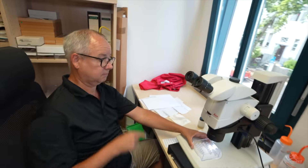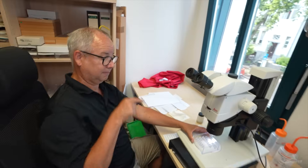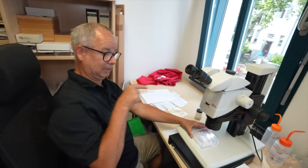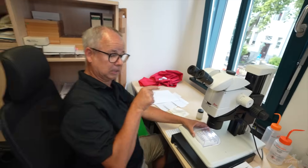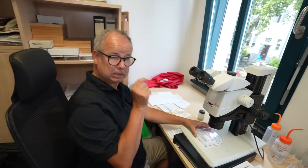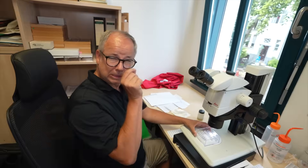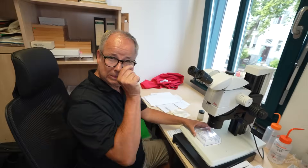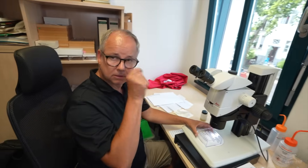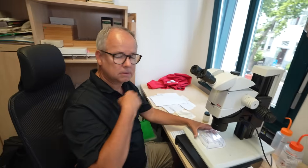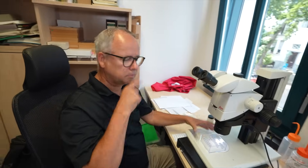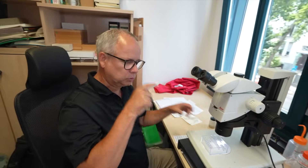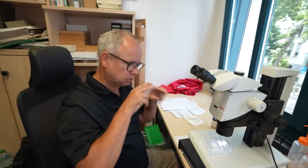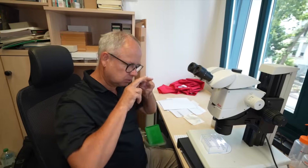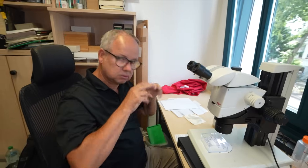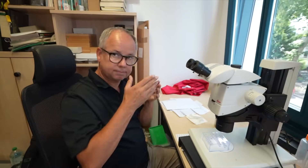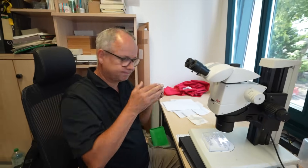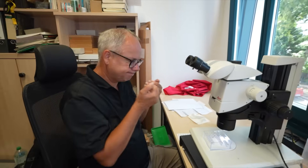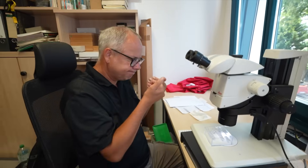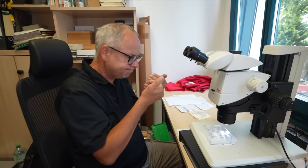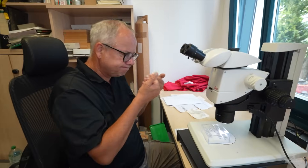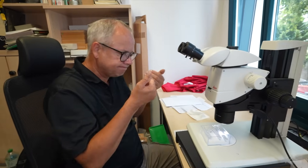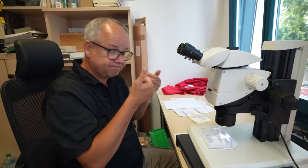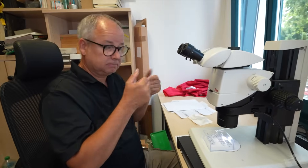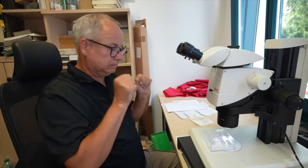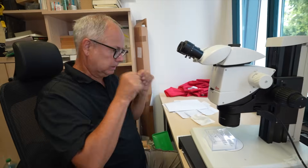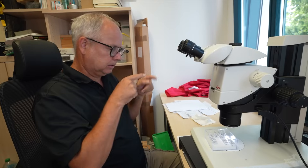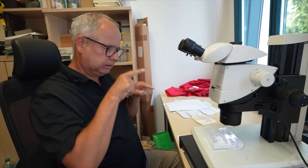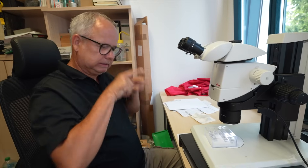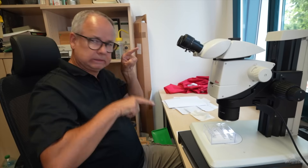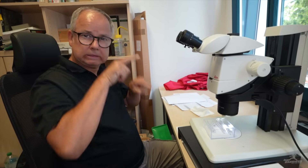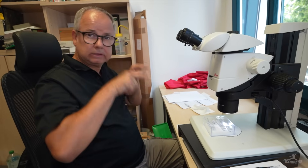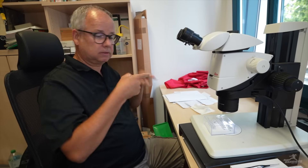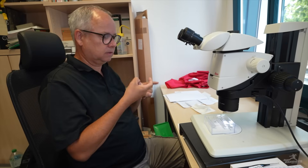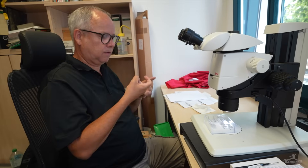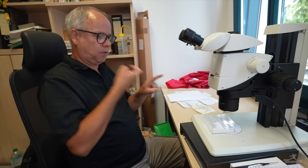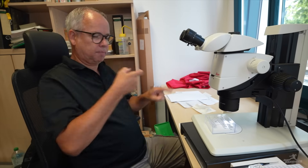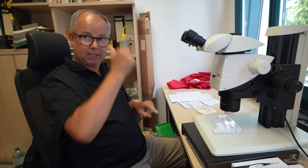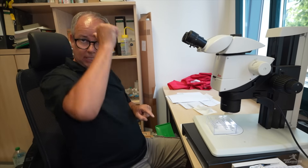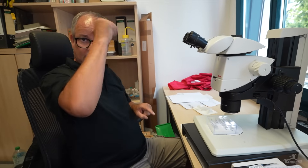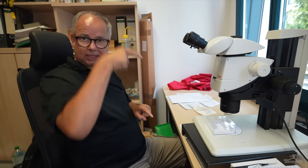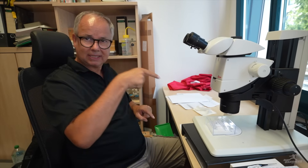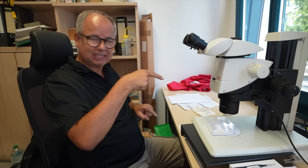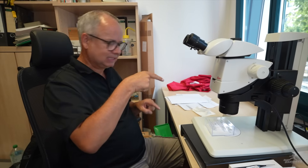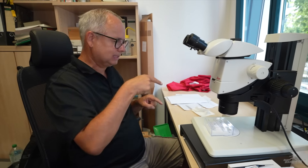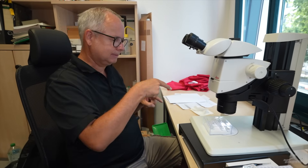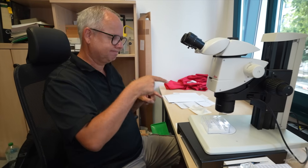With this I can view small samples to study variance. These are wasps from India.